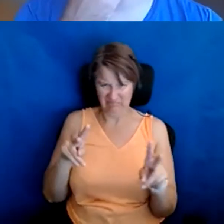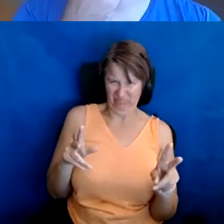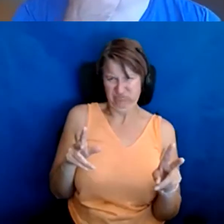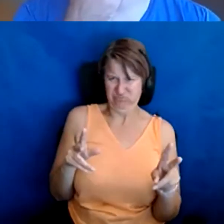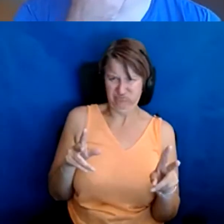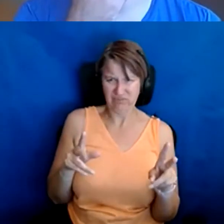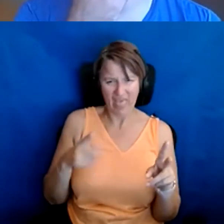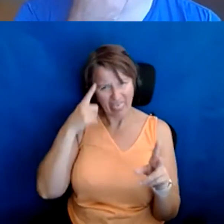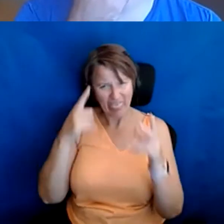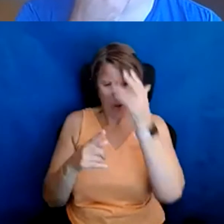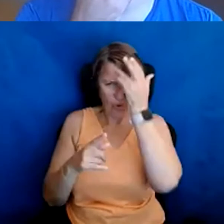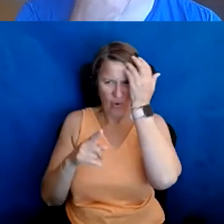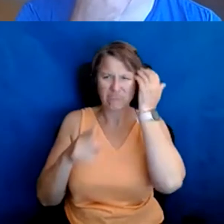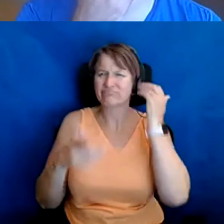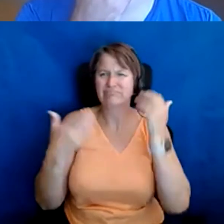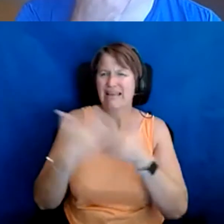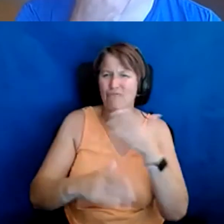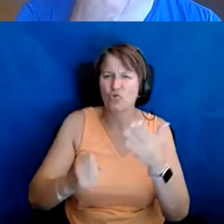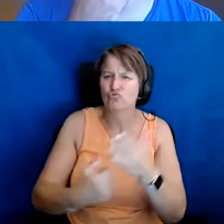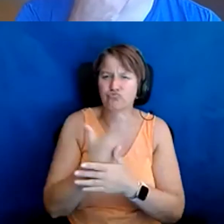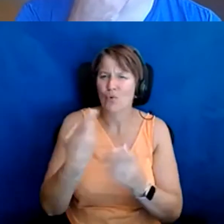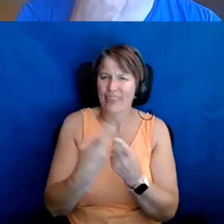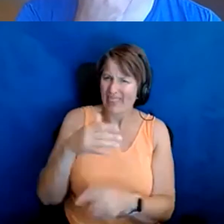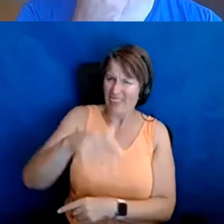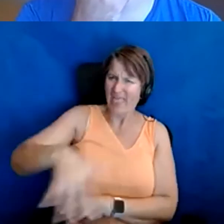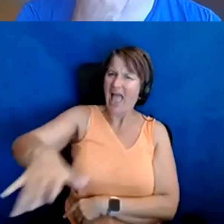be the place for us to start. It was sort of off the map.